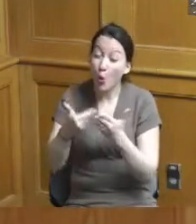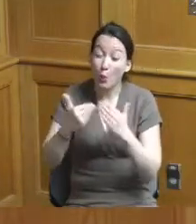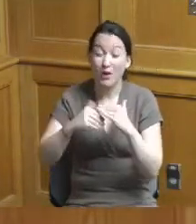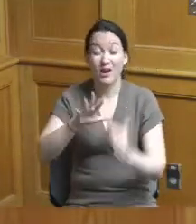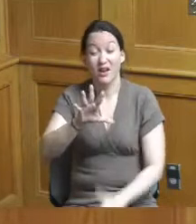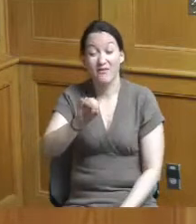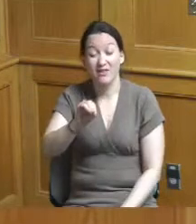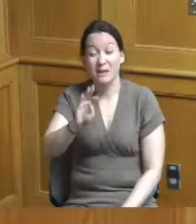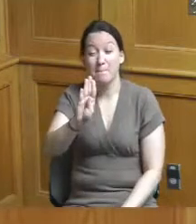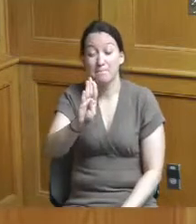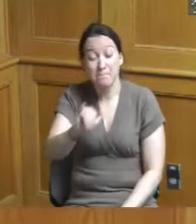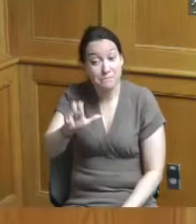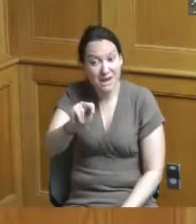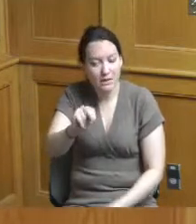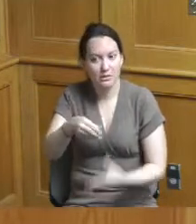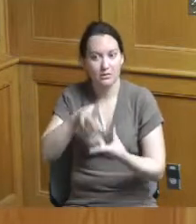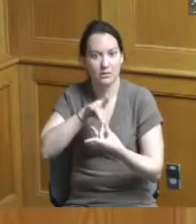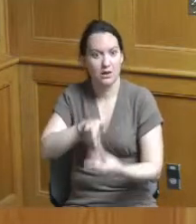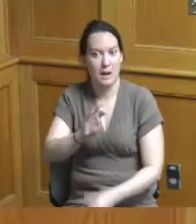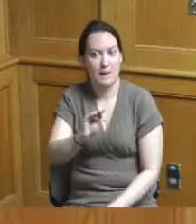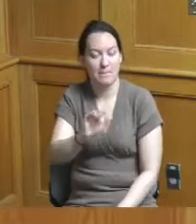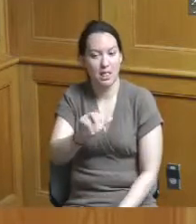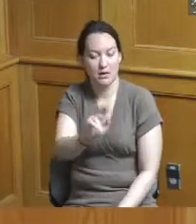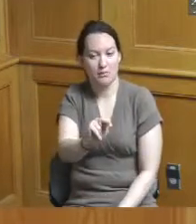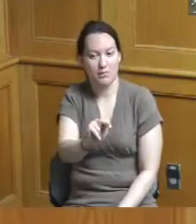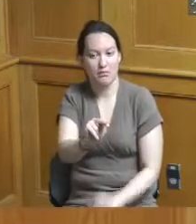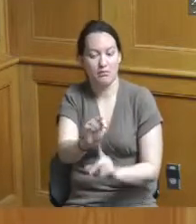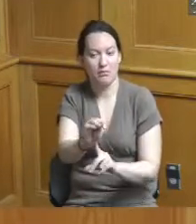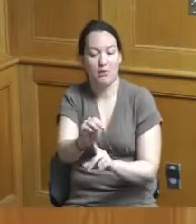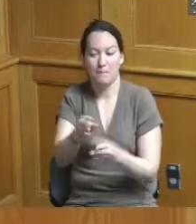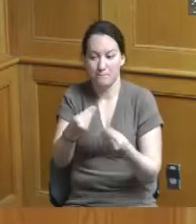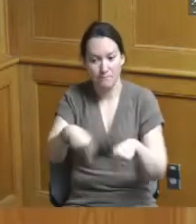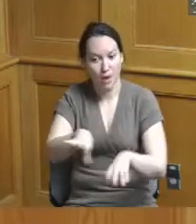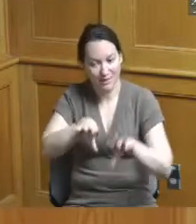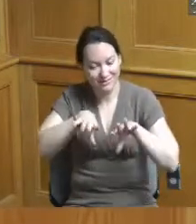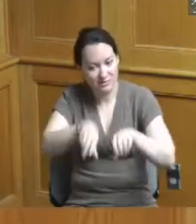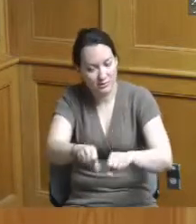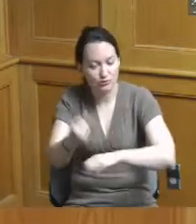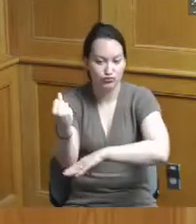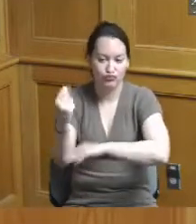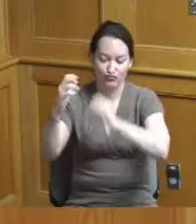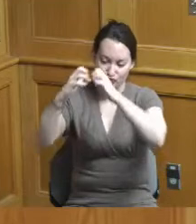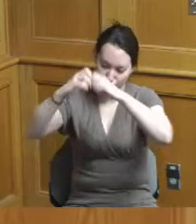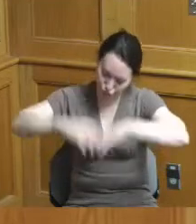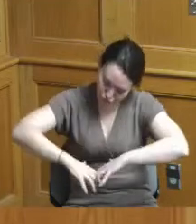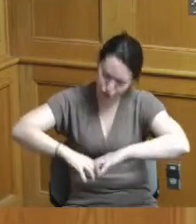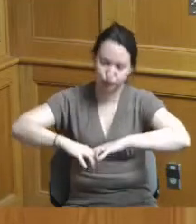as it relates to the Millennium the property acquisition and Demolition and and all of that so